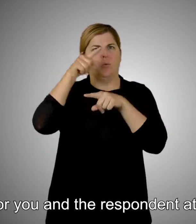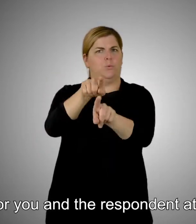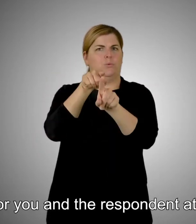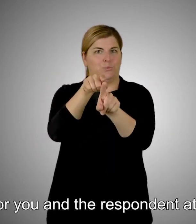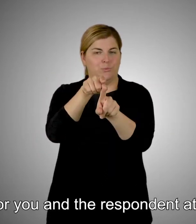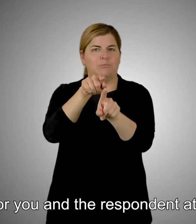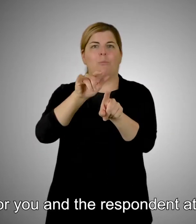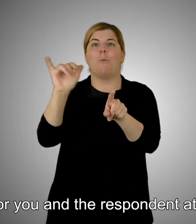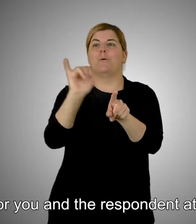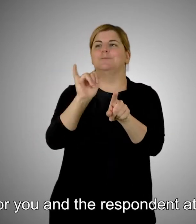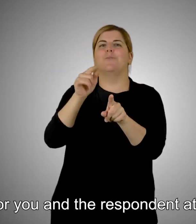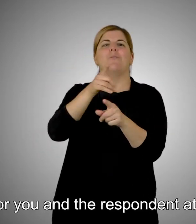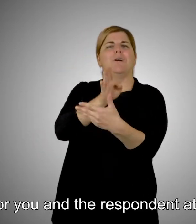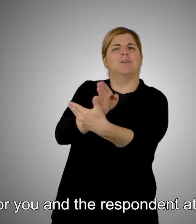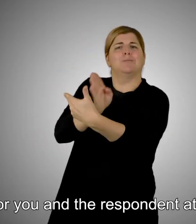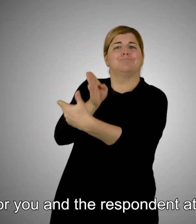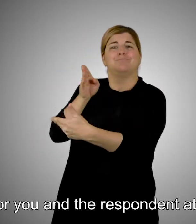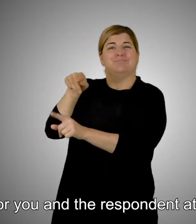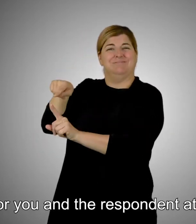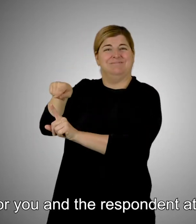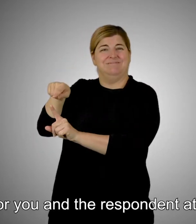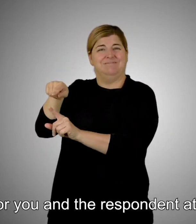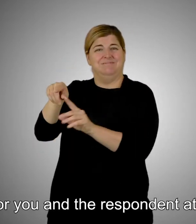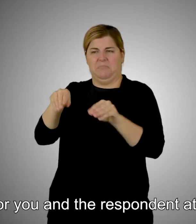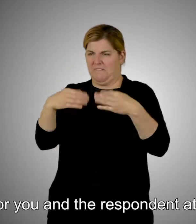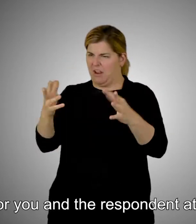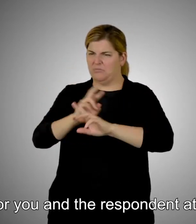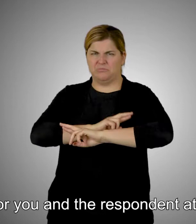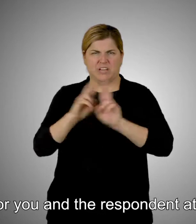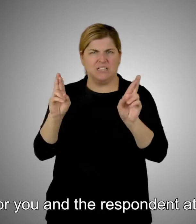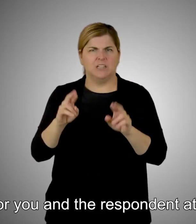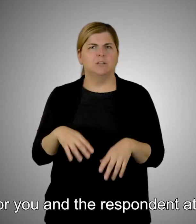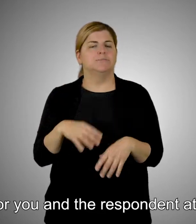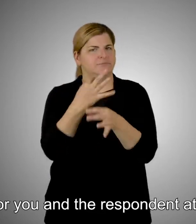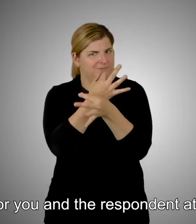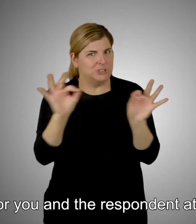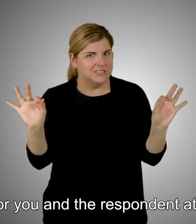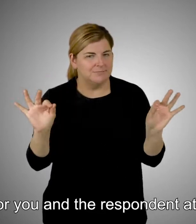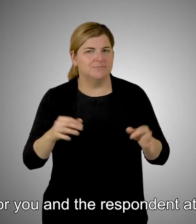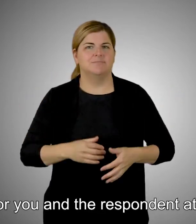for you and the respondent at no cost.